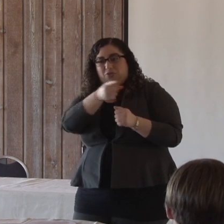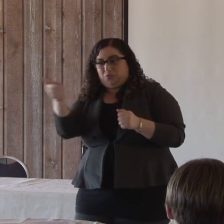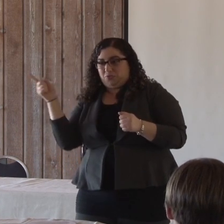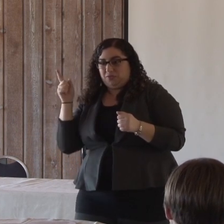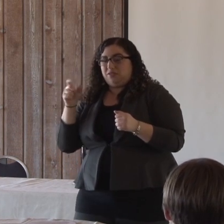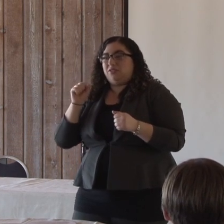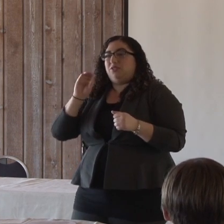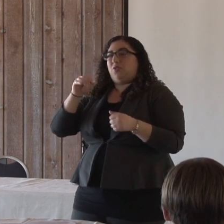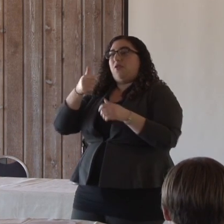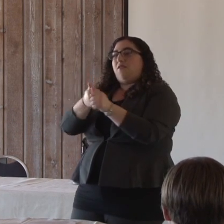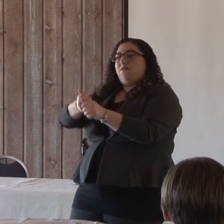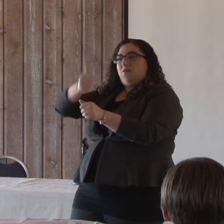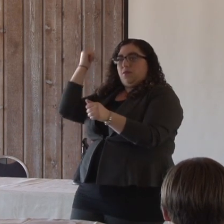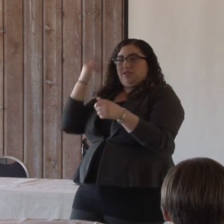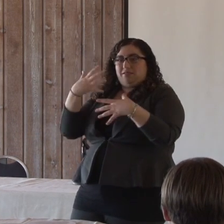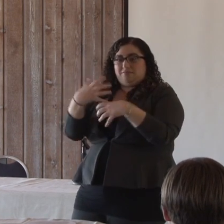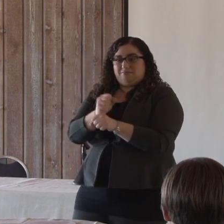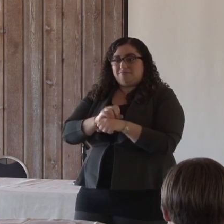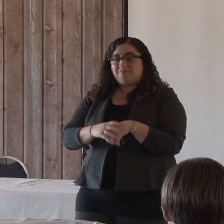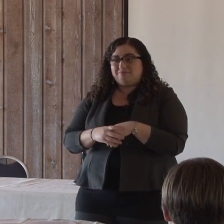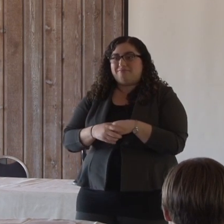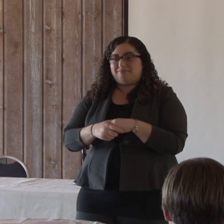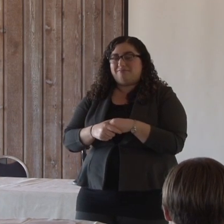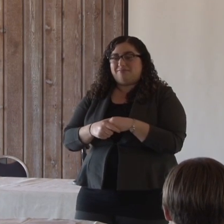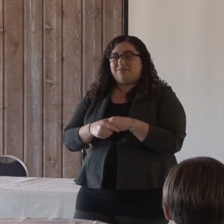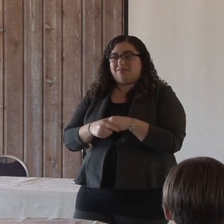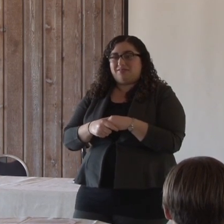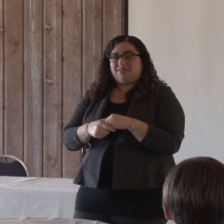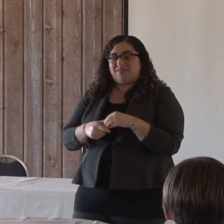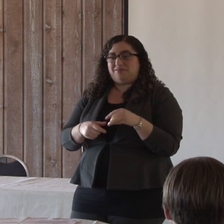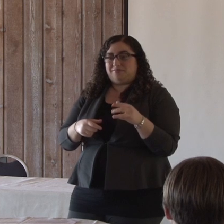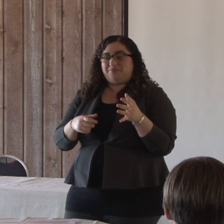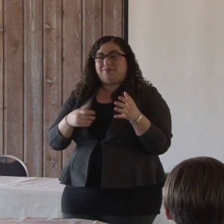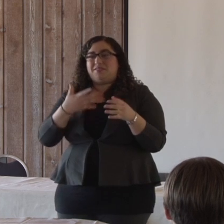But really interpreters. Need to work with you